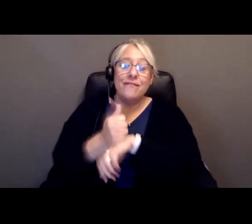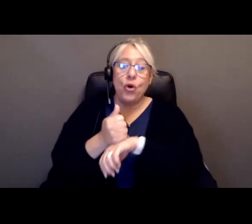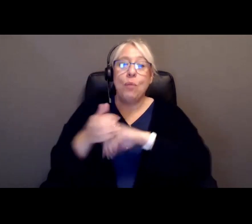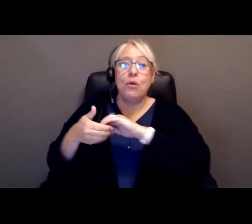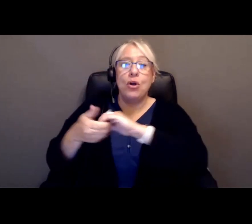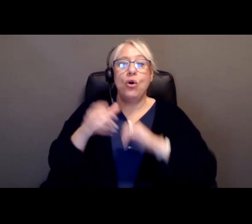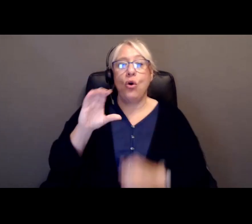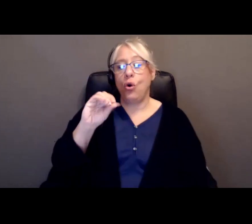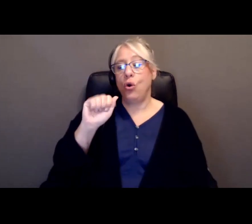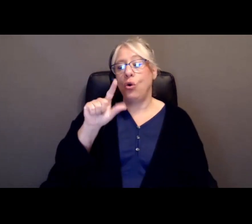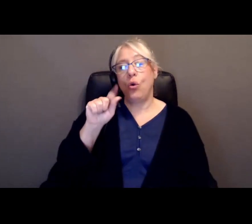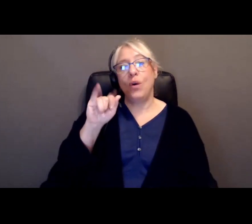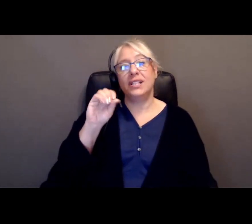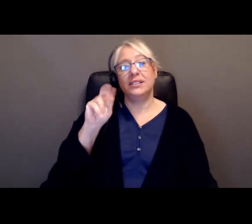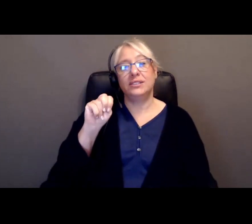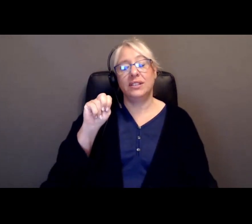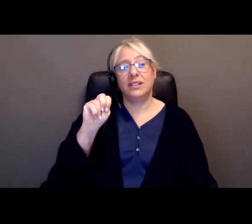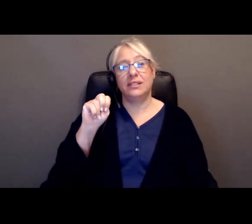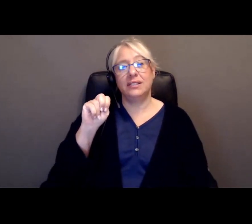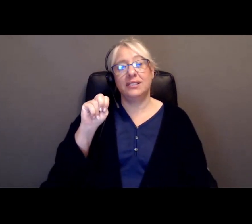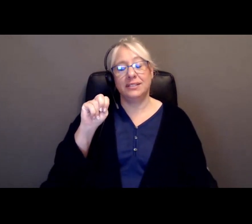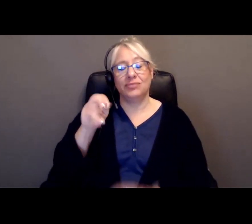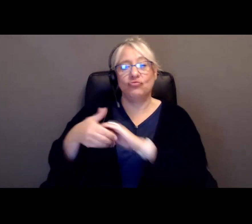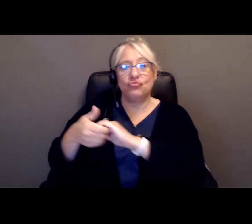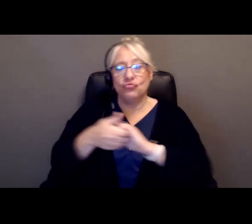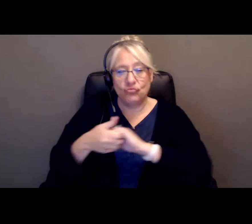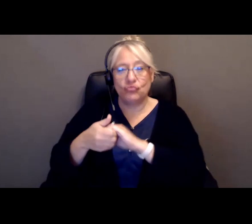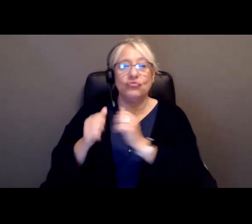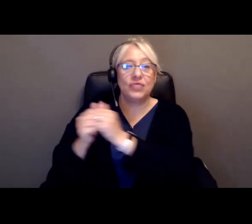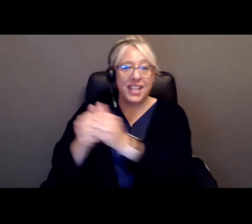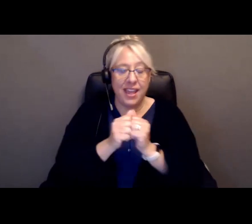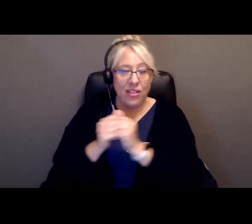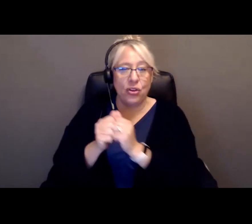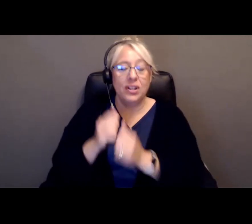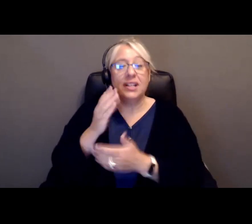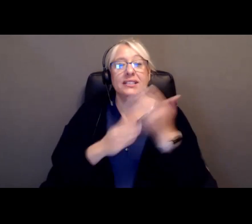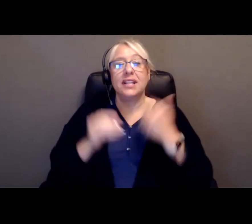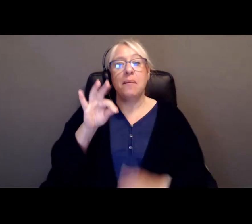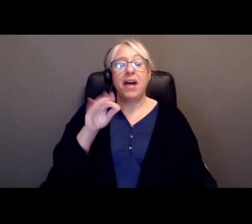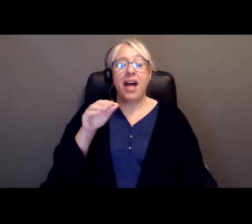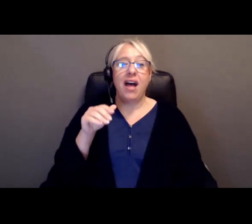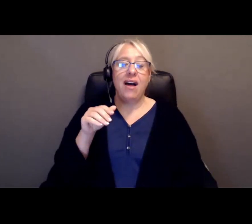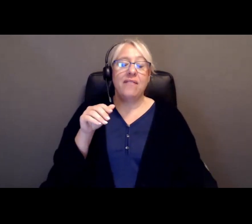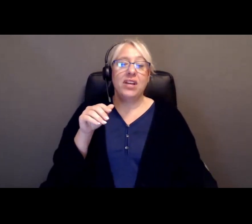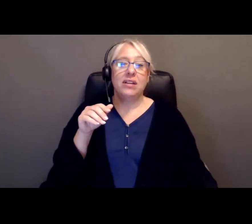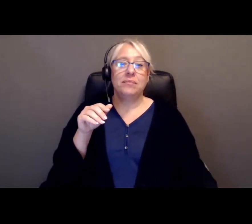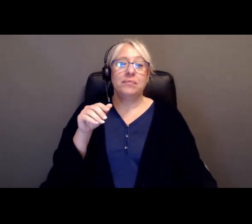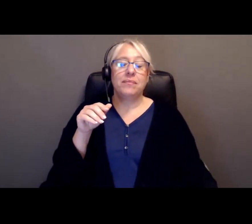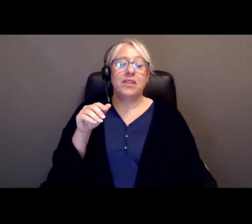other. So, some of the anti-use of force work I've done has involved letting people know what